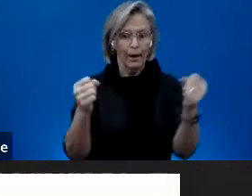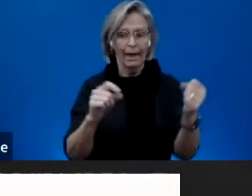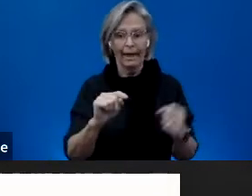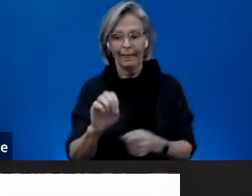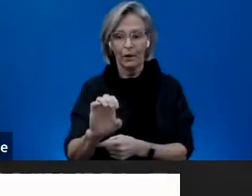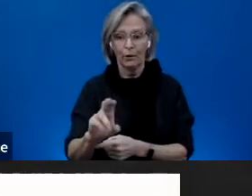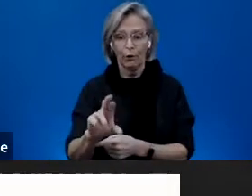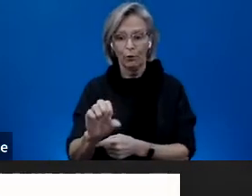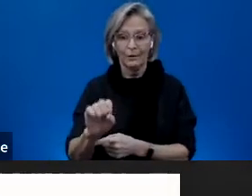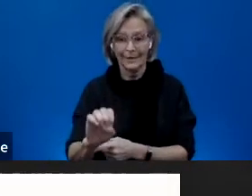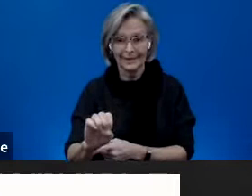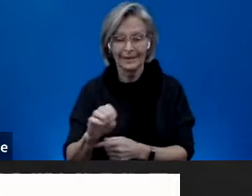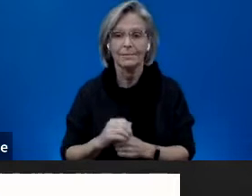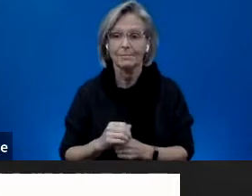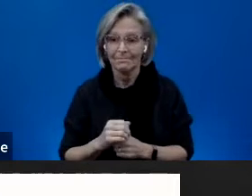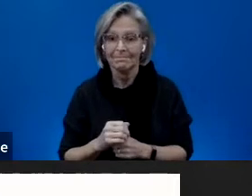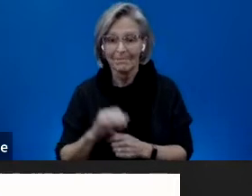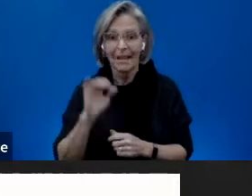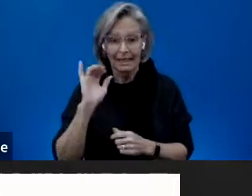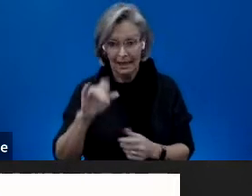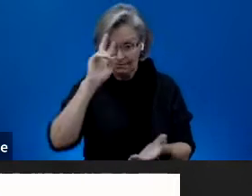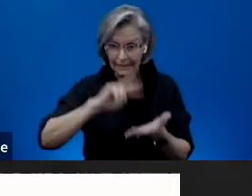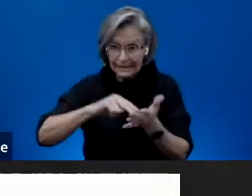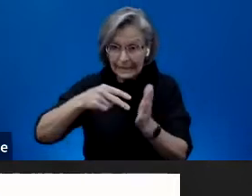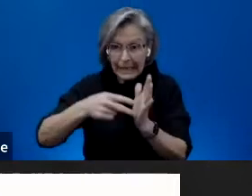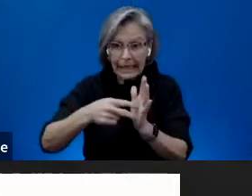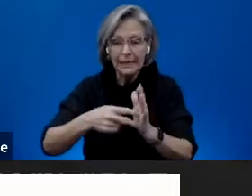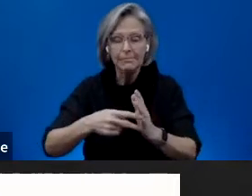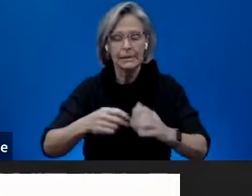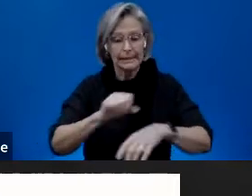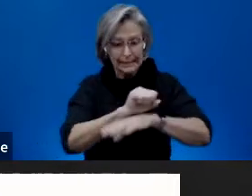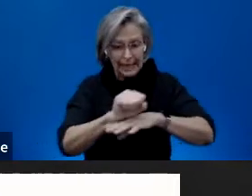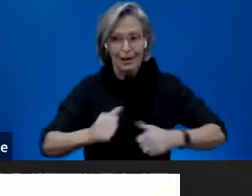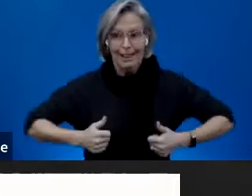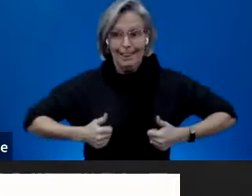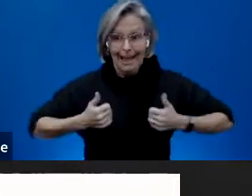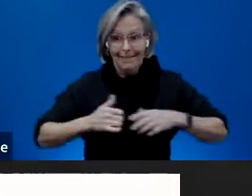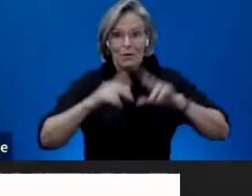which was intended to be staged live and in person, and then COVID kept throwing us curve balls